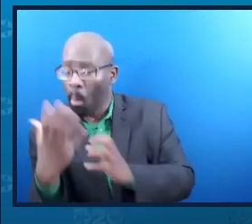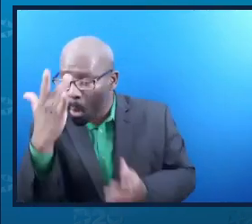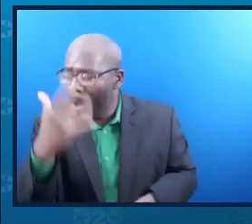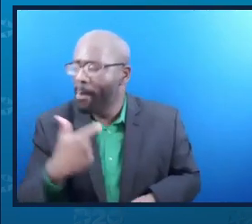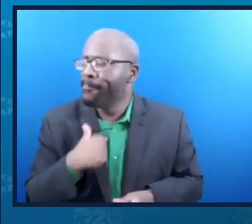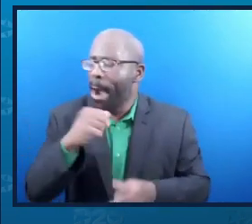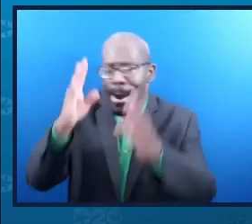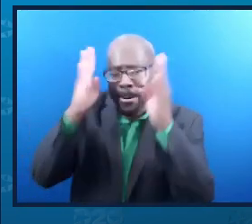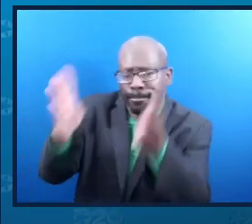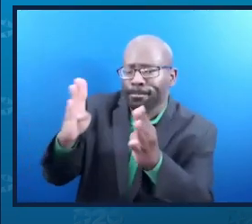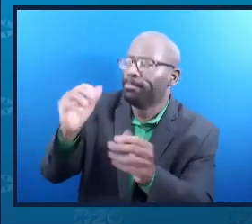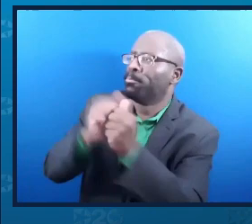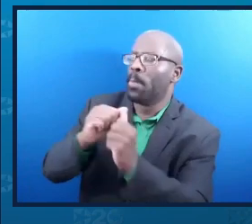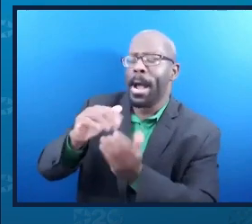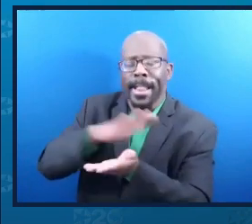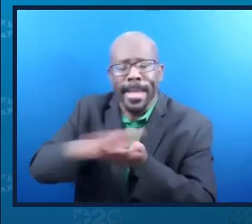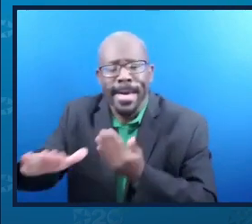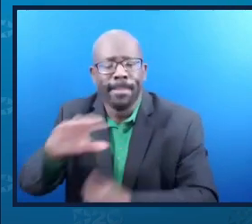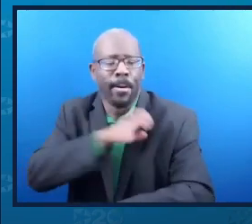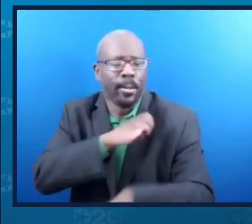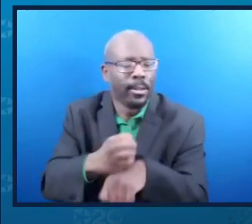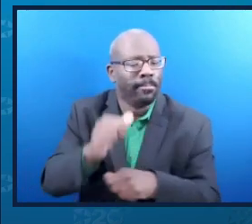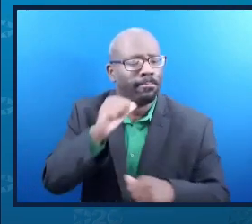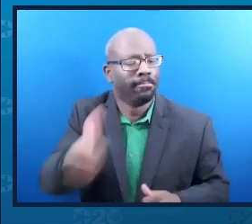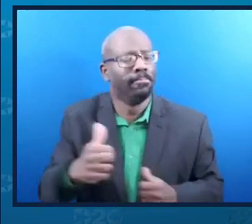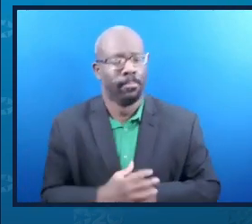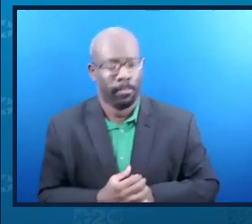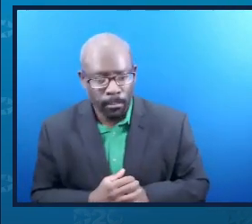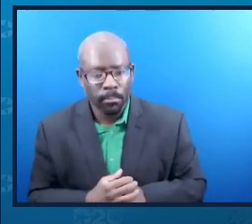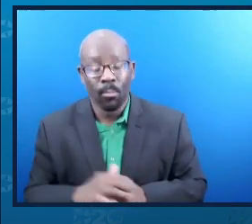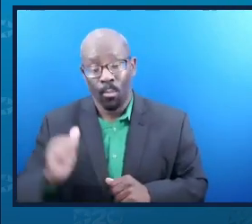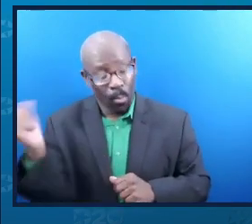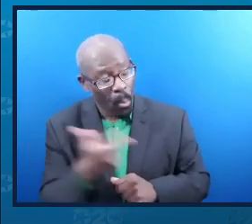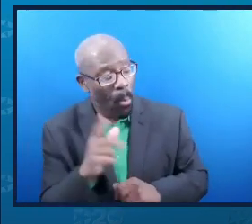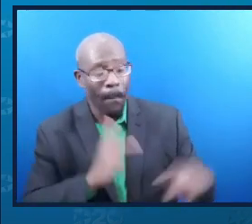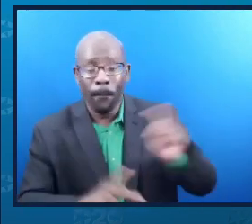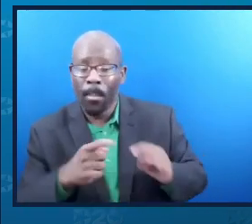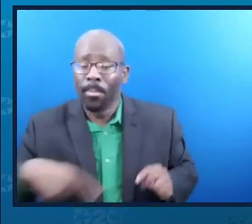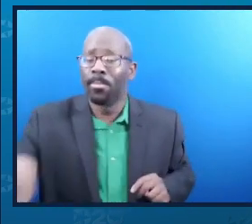ON UNINHABITABLE PLANET. AMERICANS OF A ALL RACES JOINING